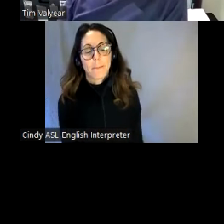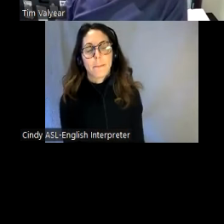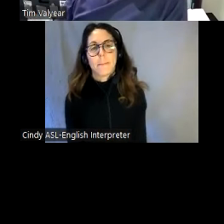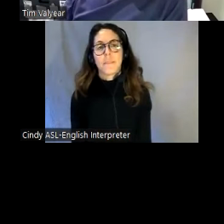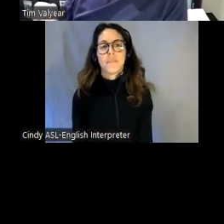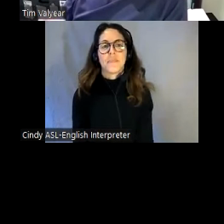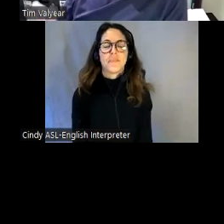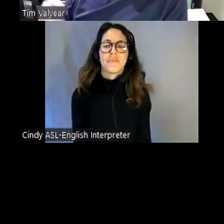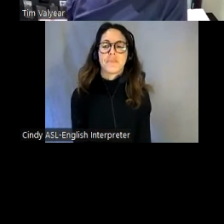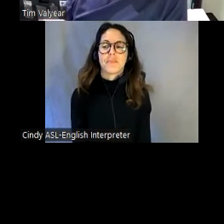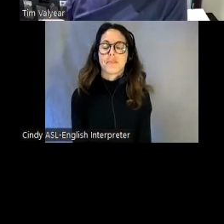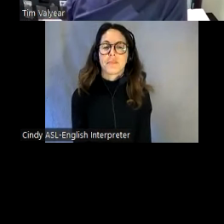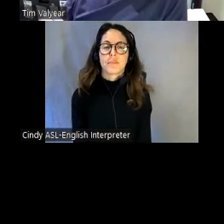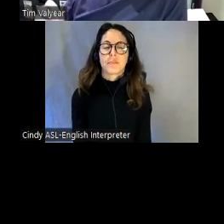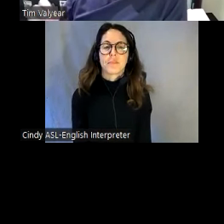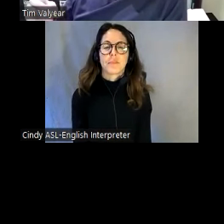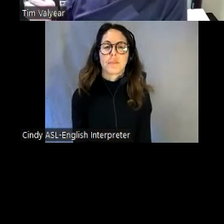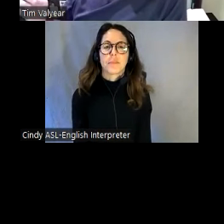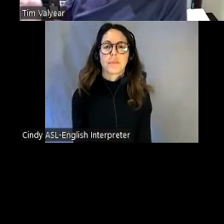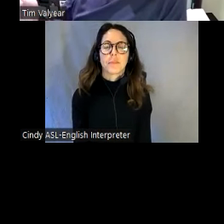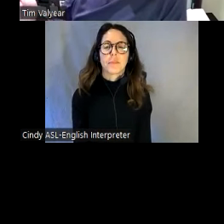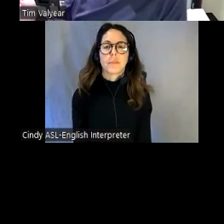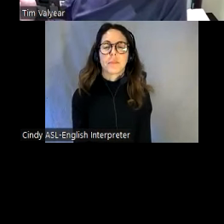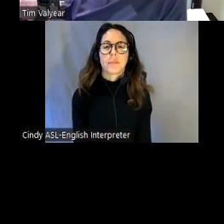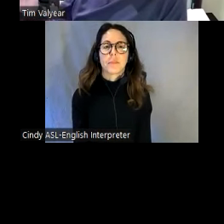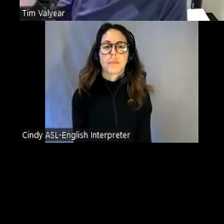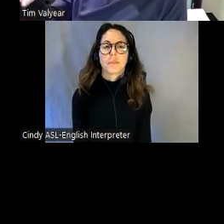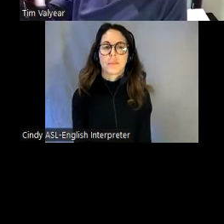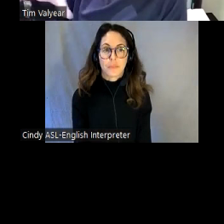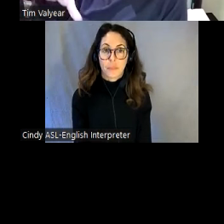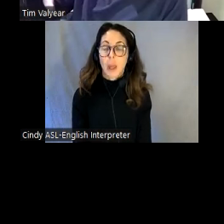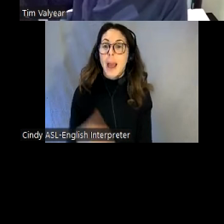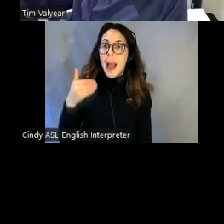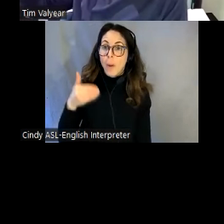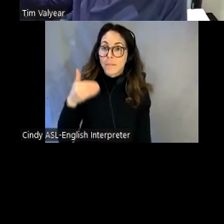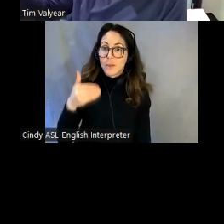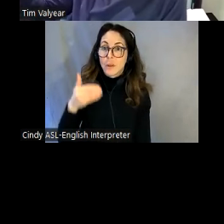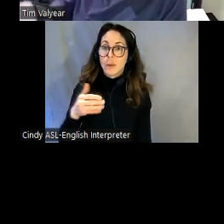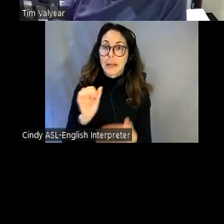wash surfaces you may have used chemical cleaner to clean